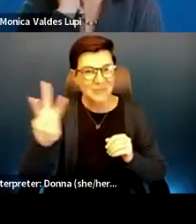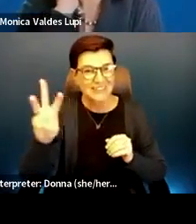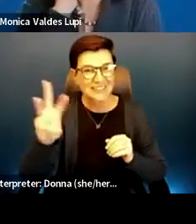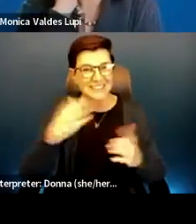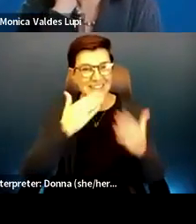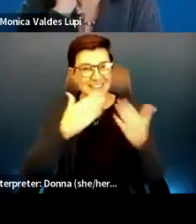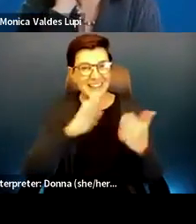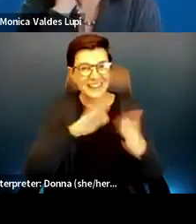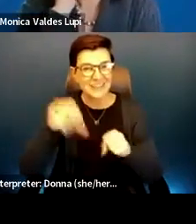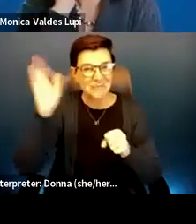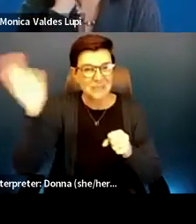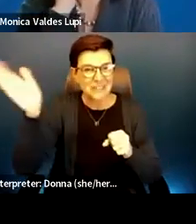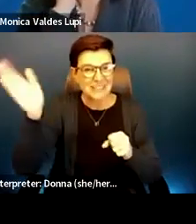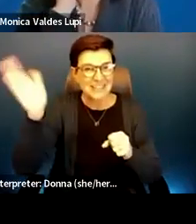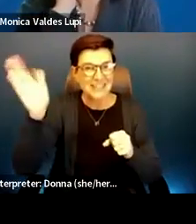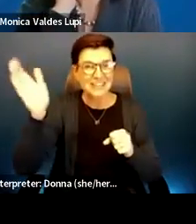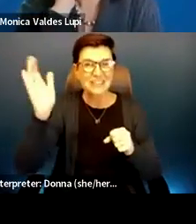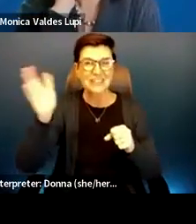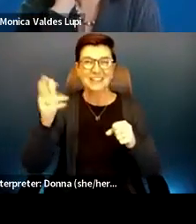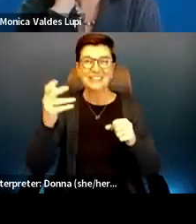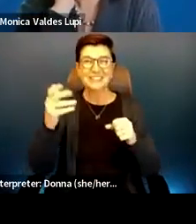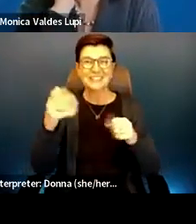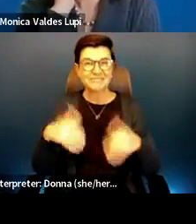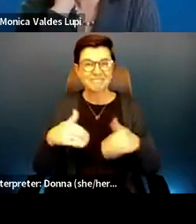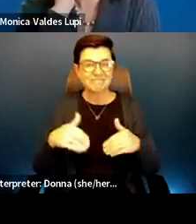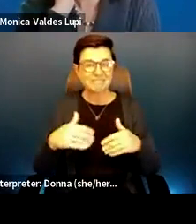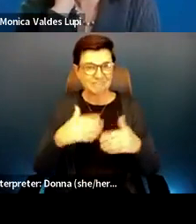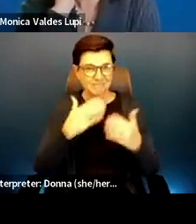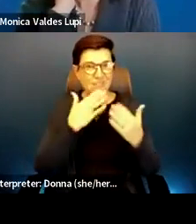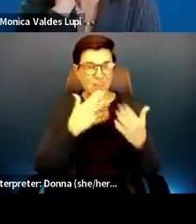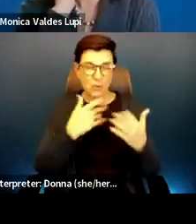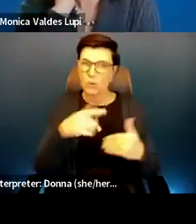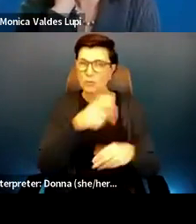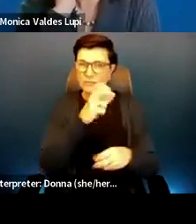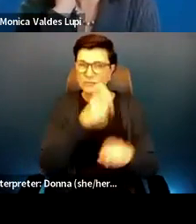Thank you for this hard work in rethinking the agency.